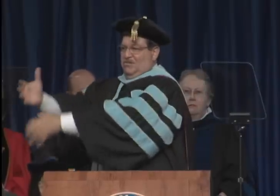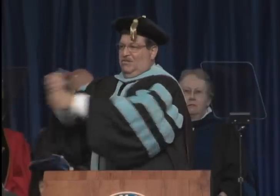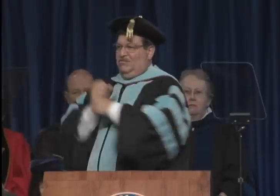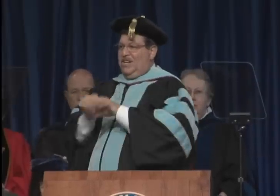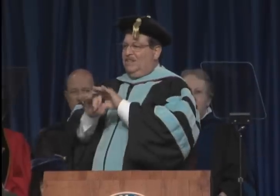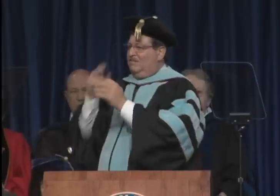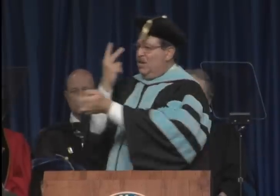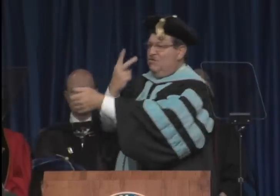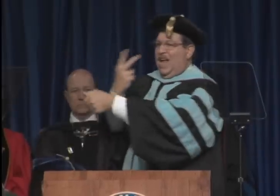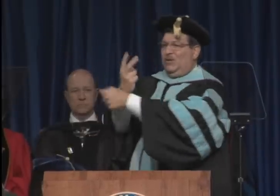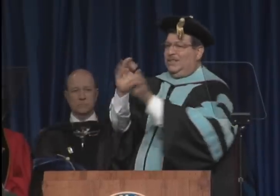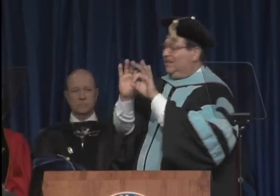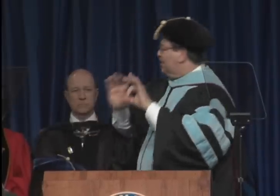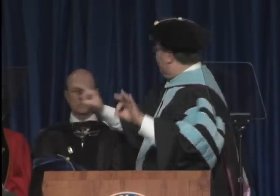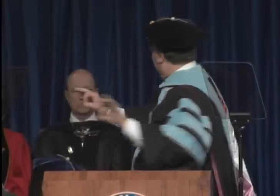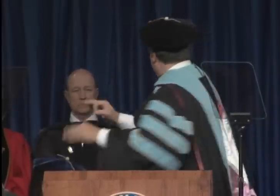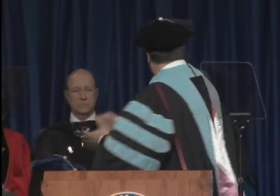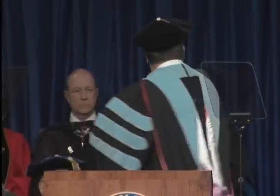of the graduate degrees.